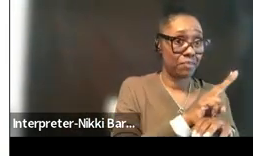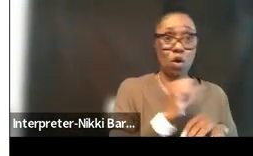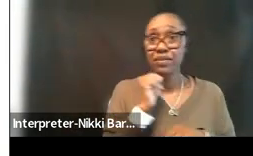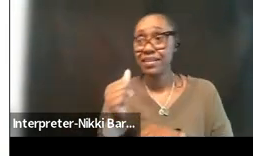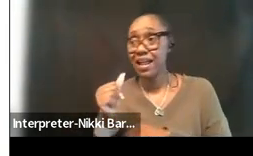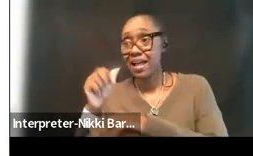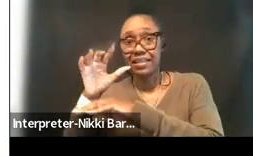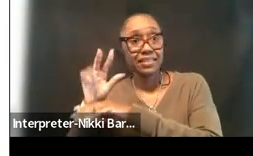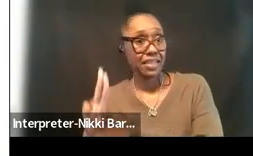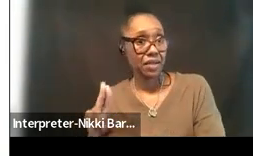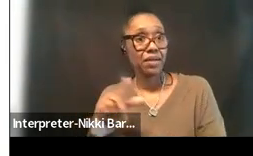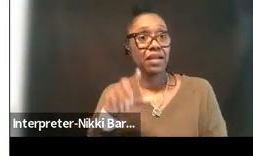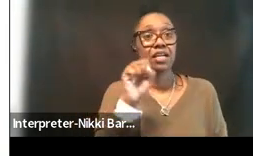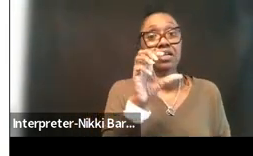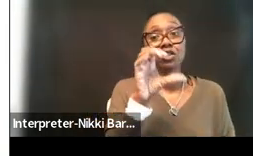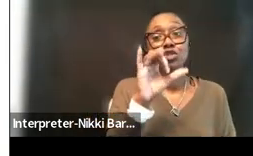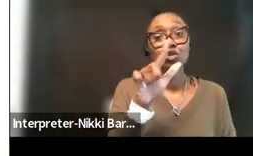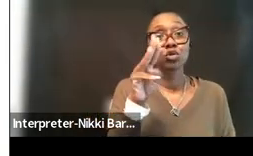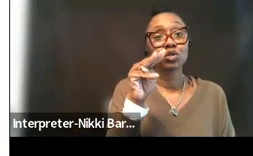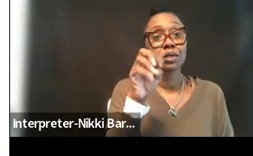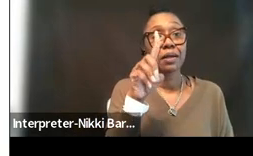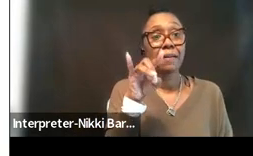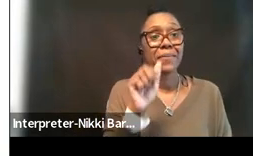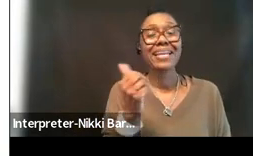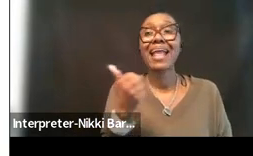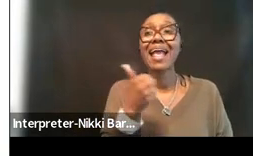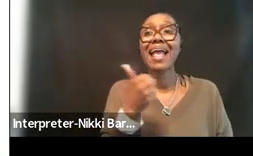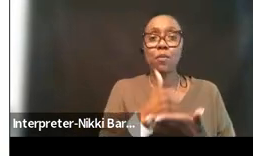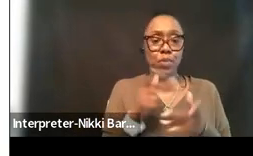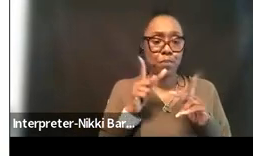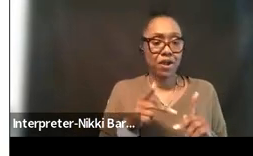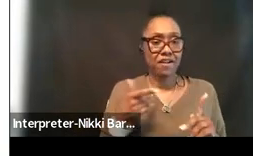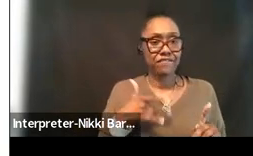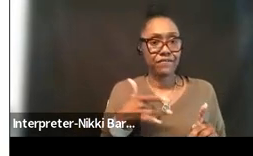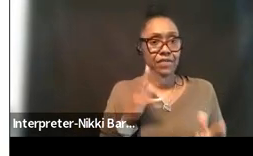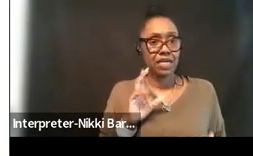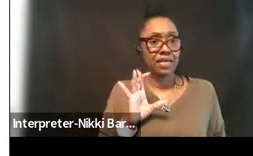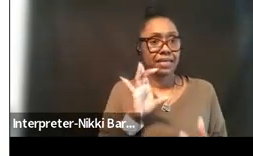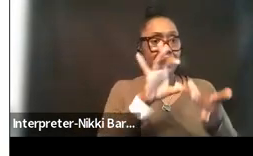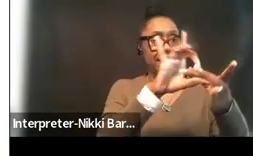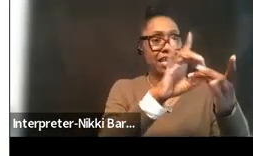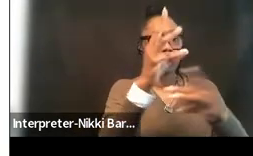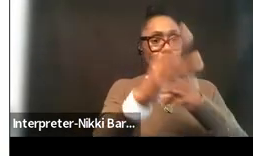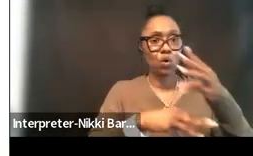For some, the media, social media helps them feel connected to the world. And that might be an adaptive coping mechanism for them.